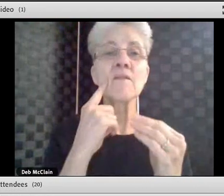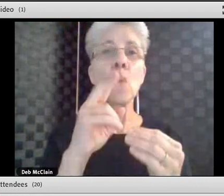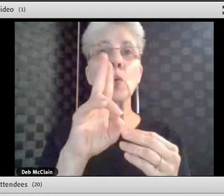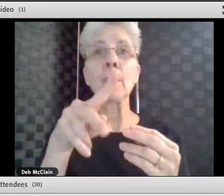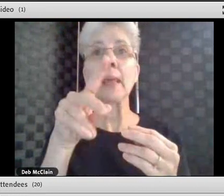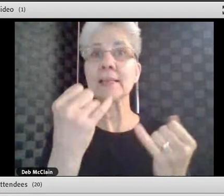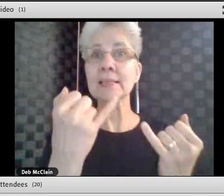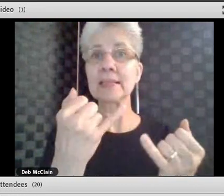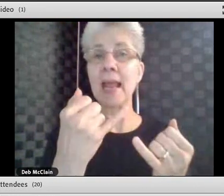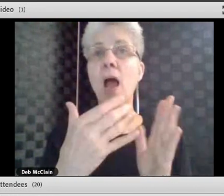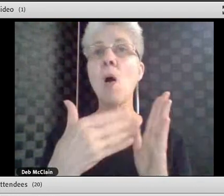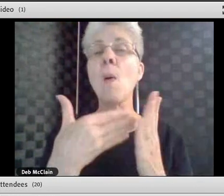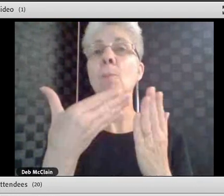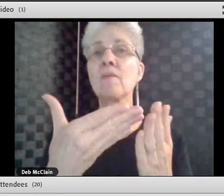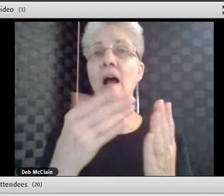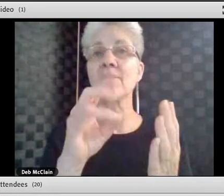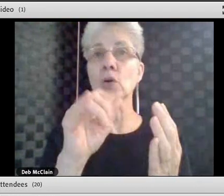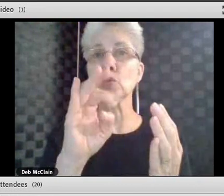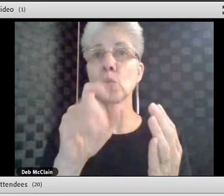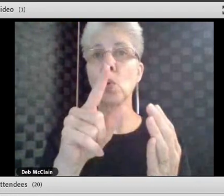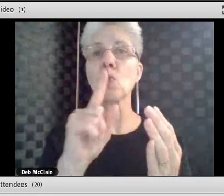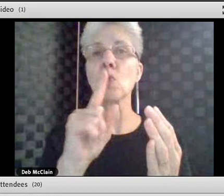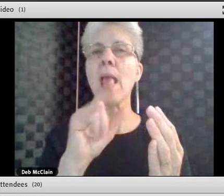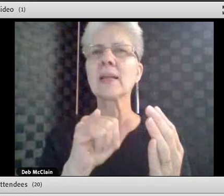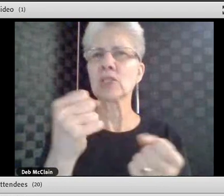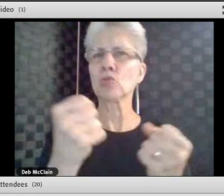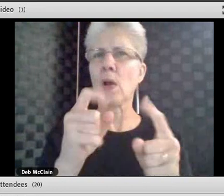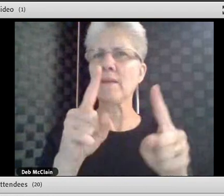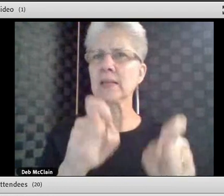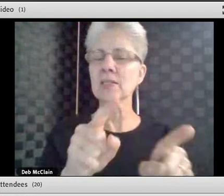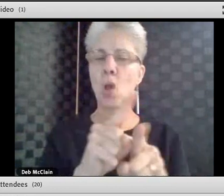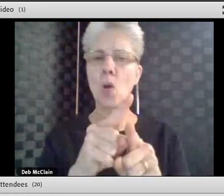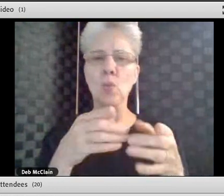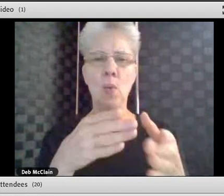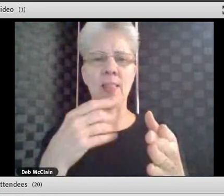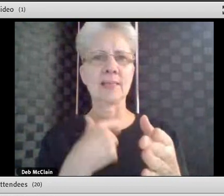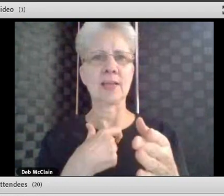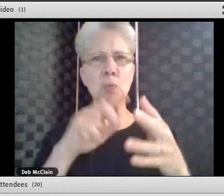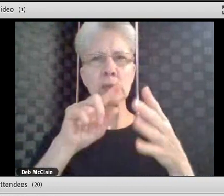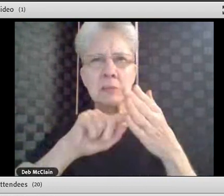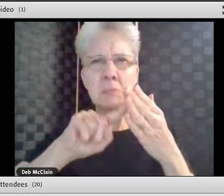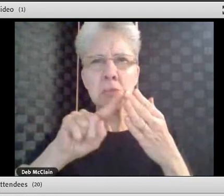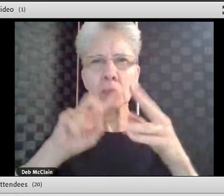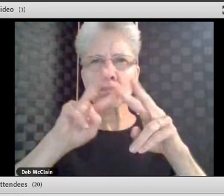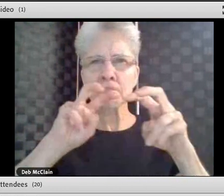virtual-reality driving tests. It also allows us to explore. You know, we can travel to distant places